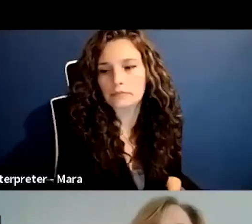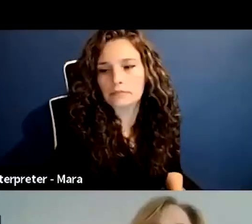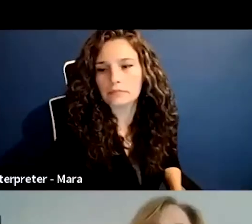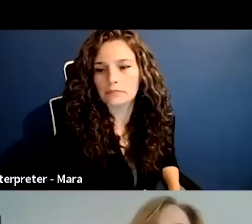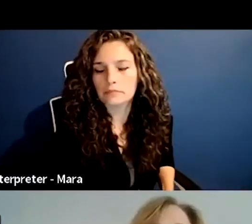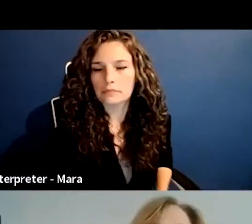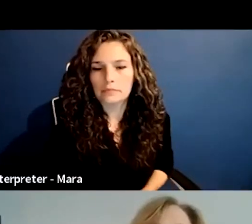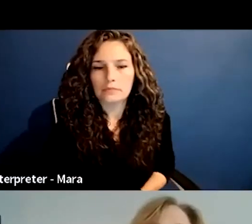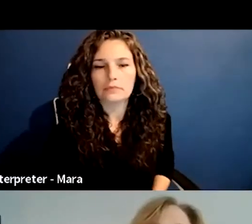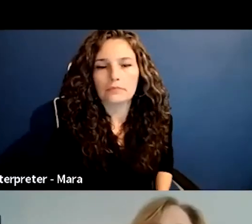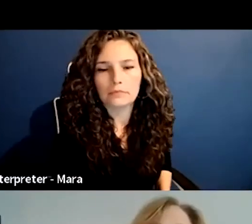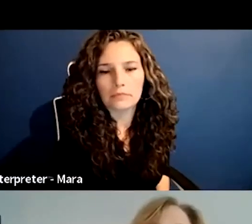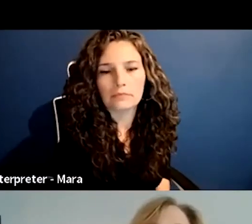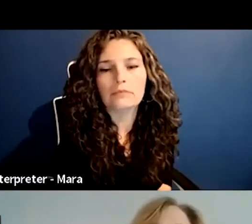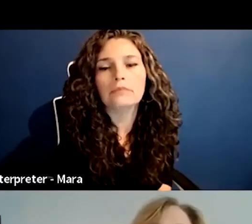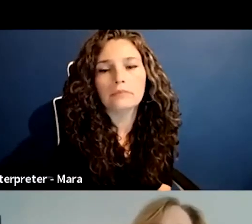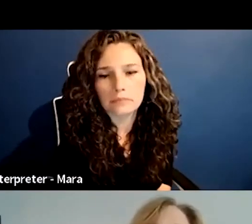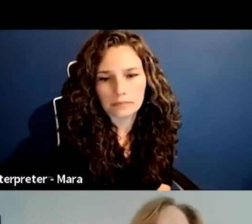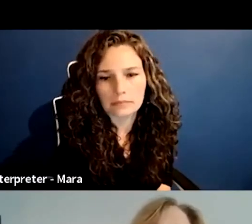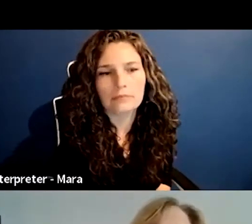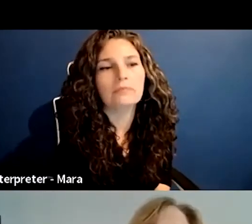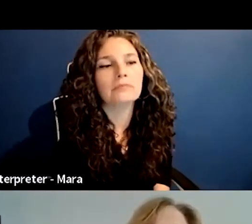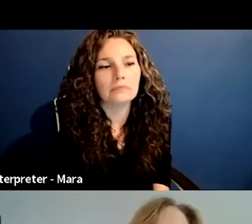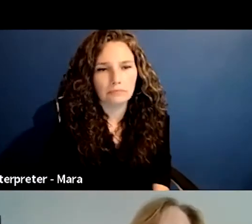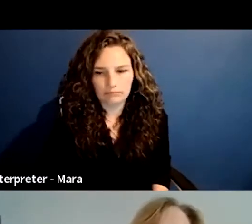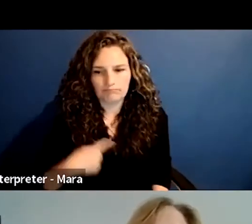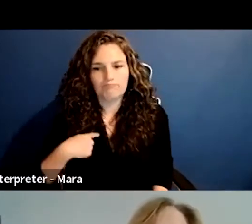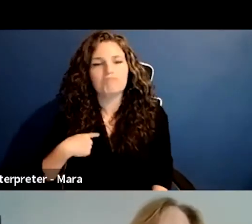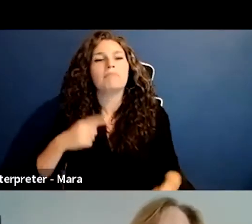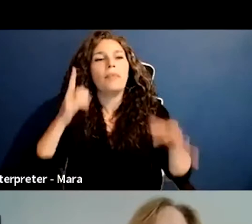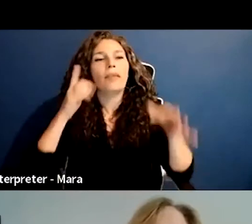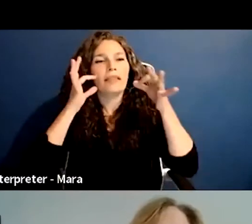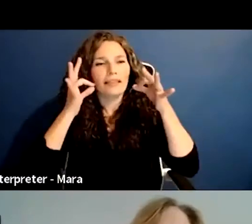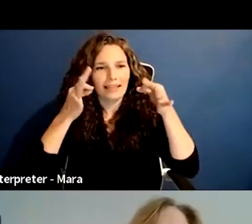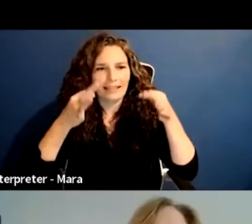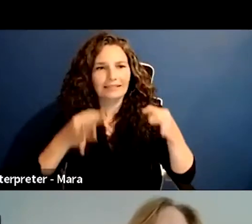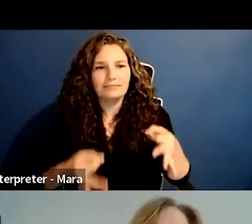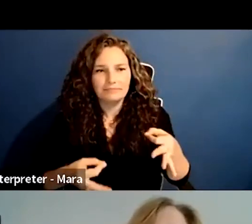So I'll definitely give a thumbs up of support.